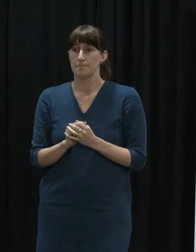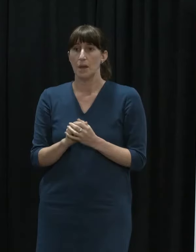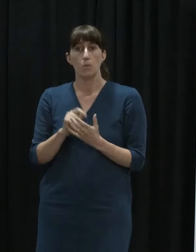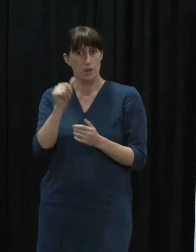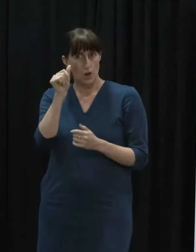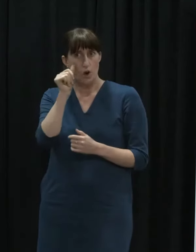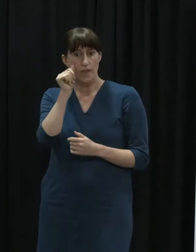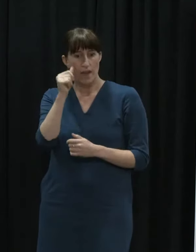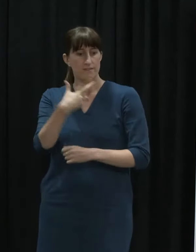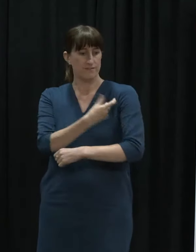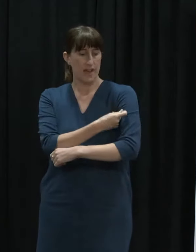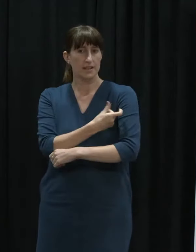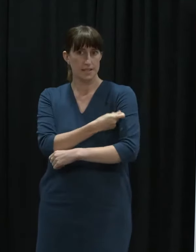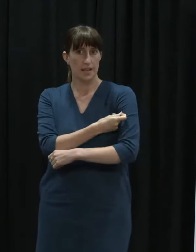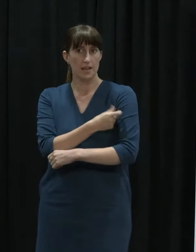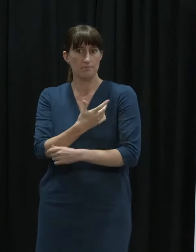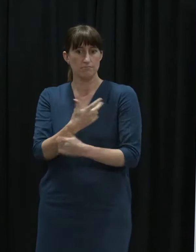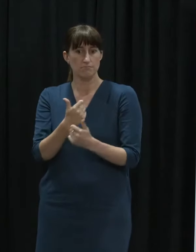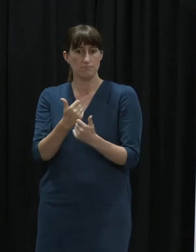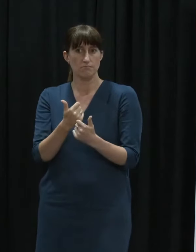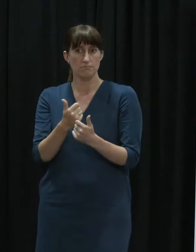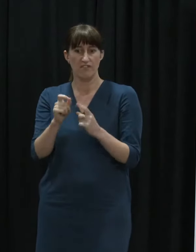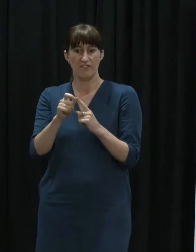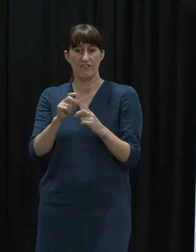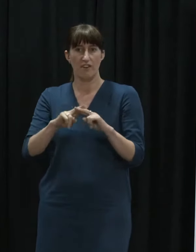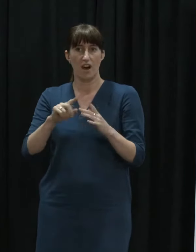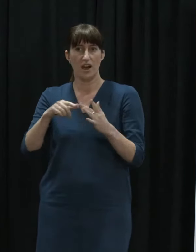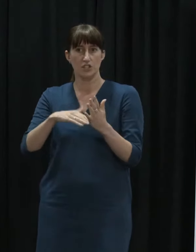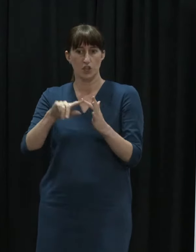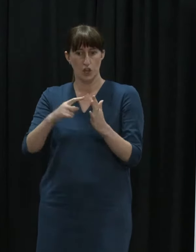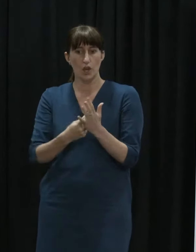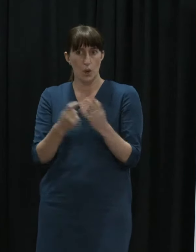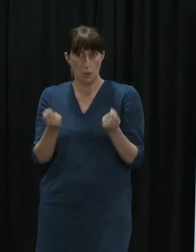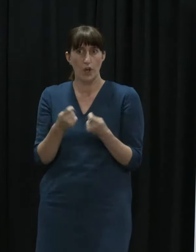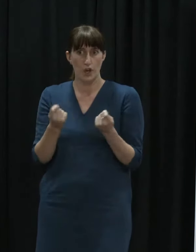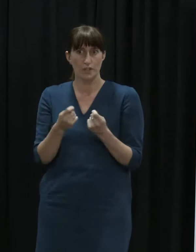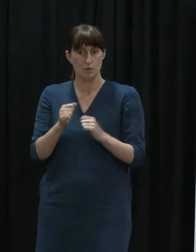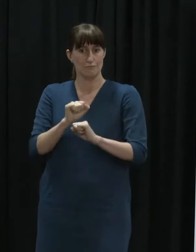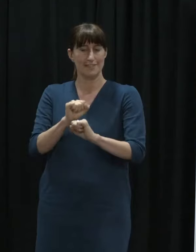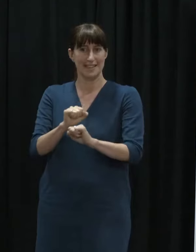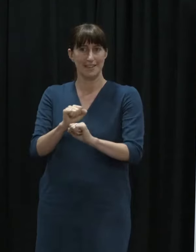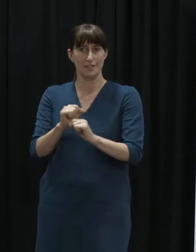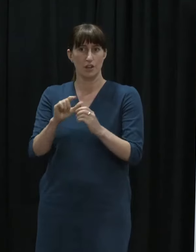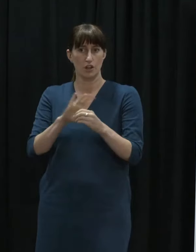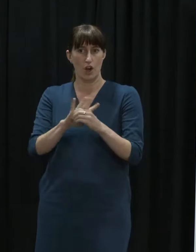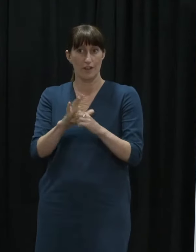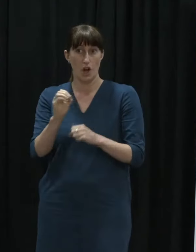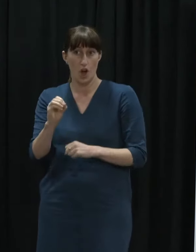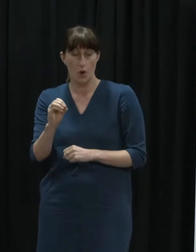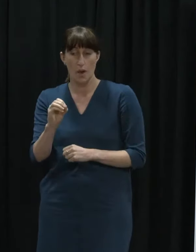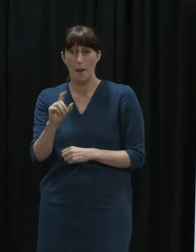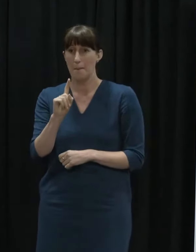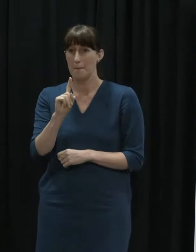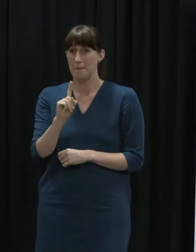seen the pharmaceutical